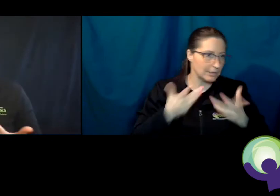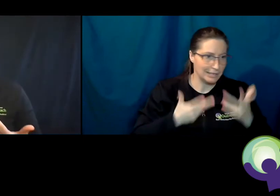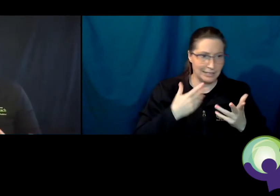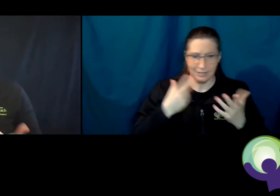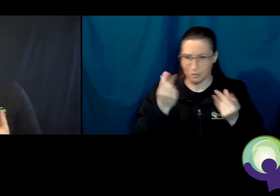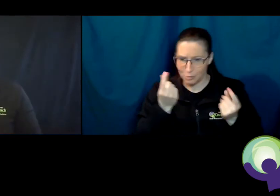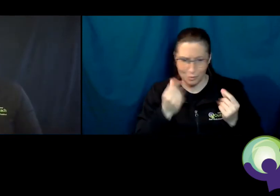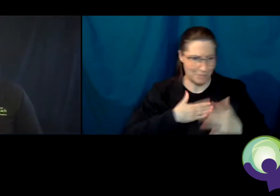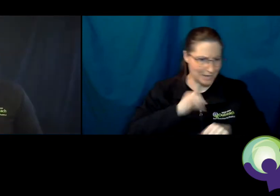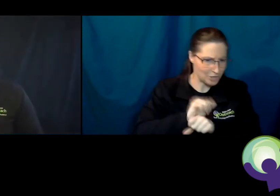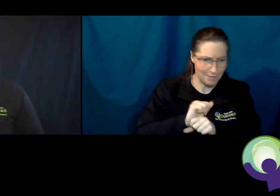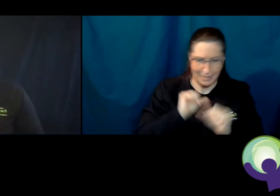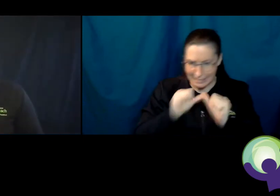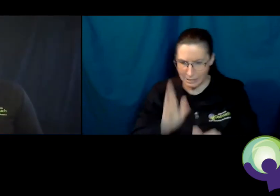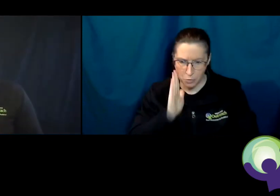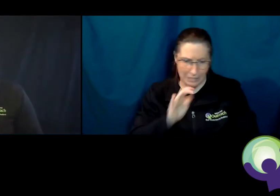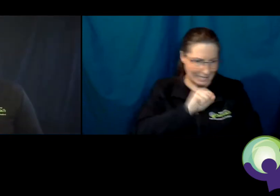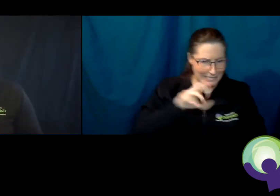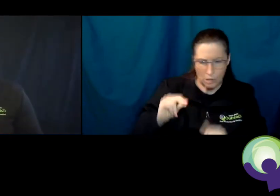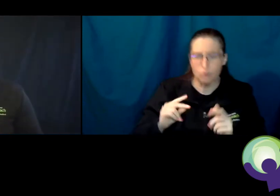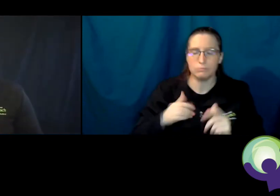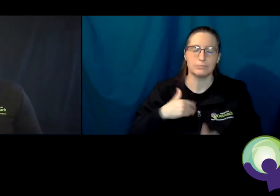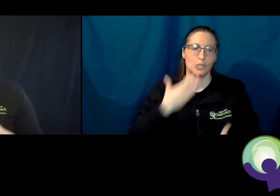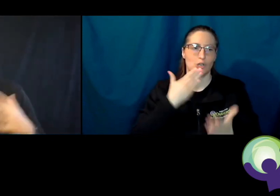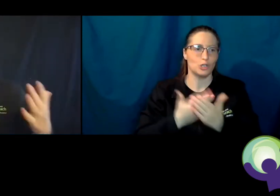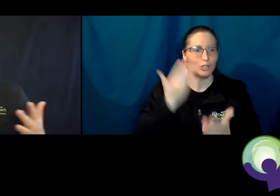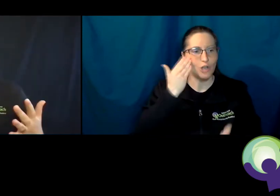security they were in and so that's always a good thing to hear that Kwik Trip